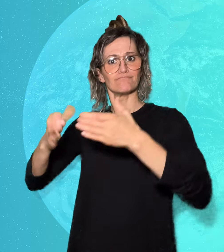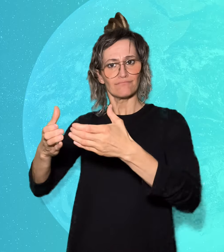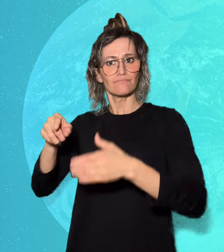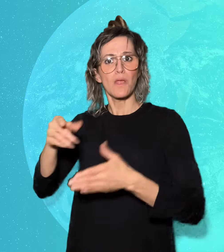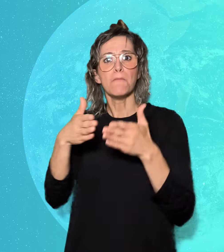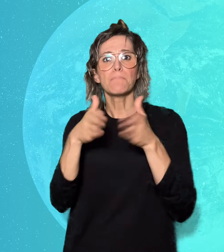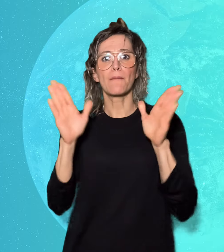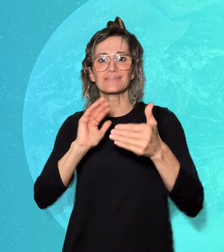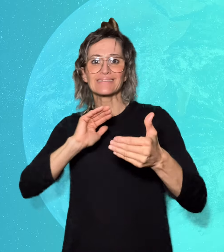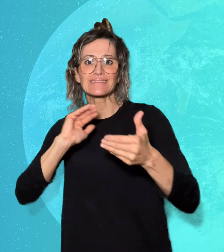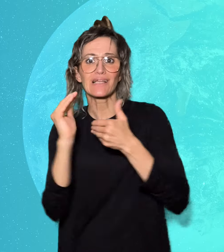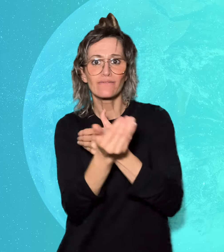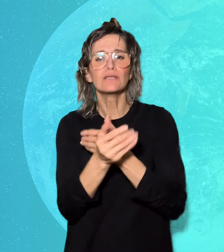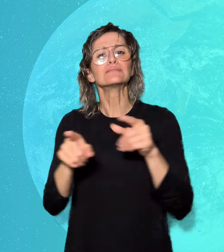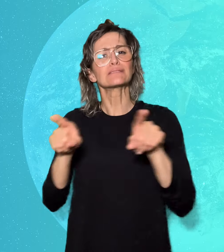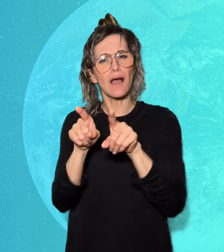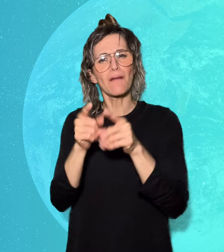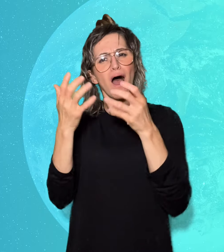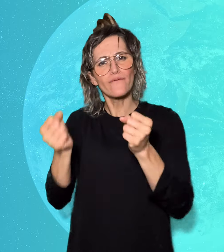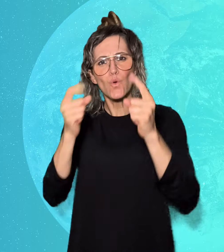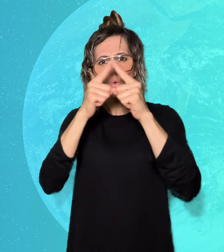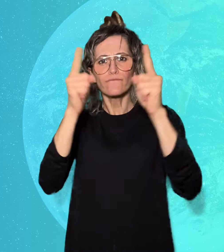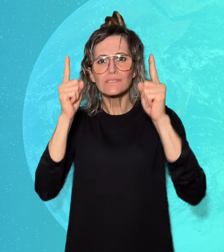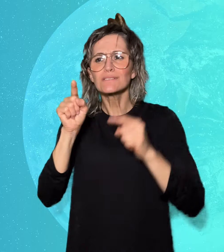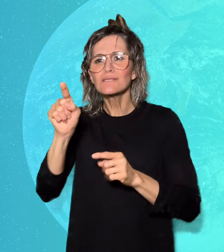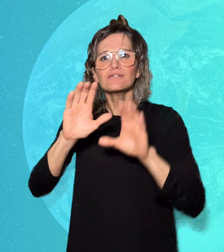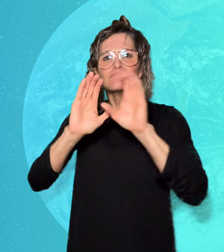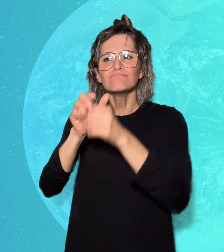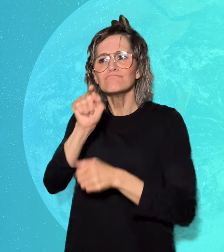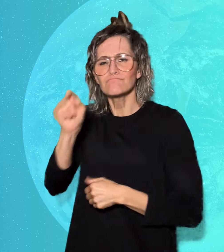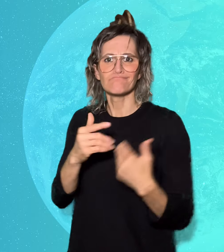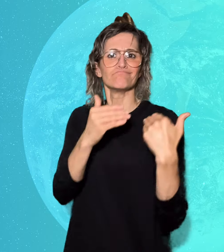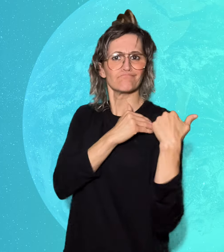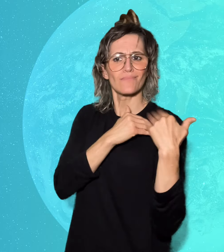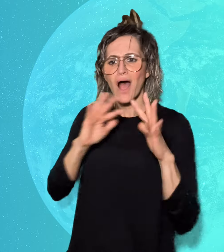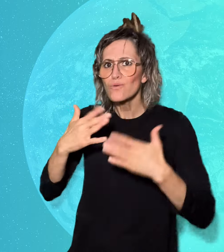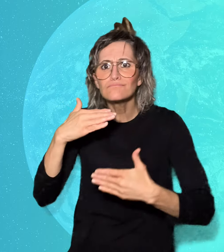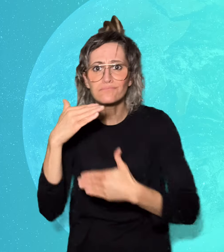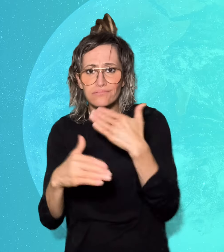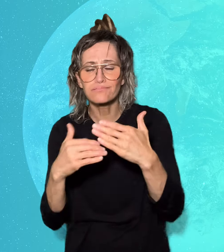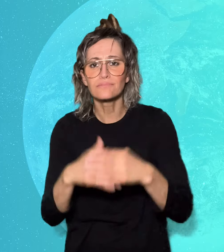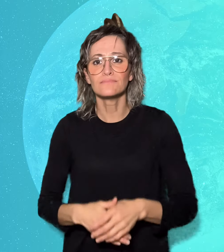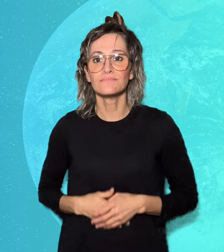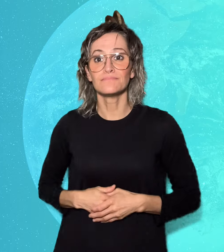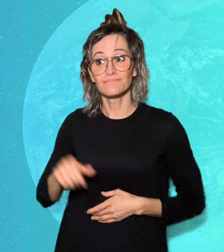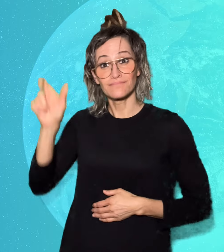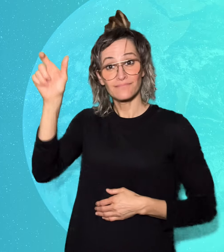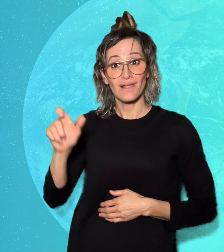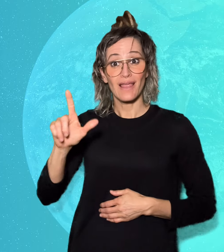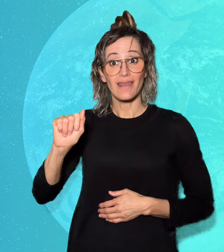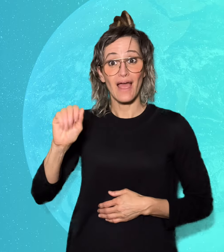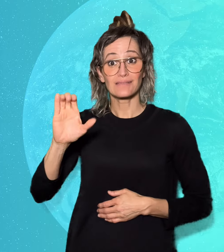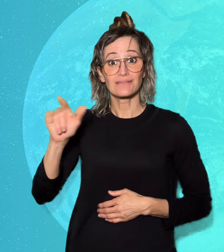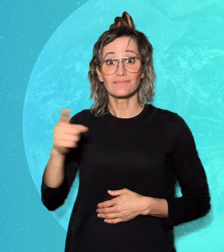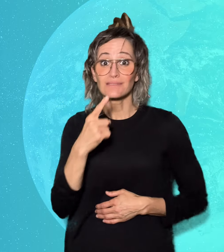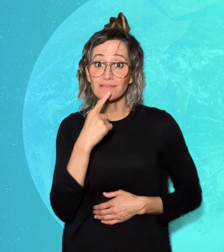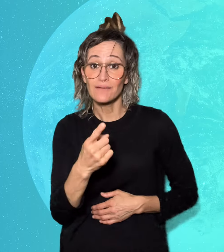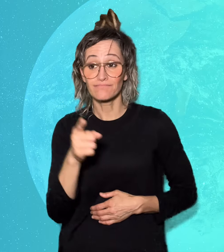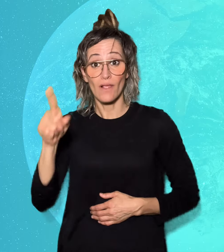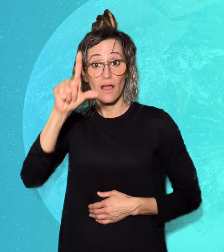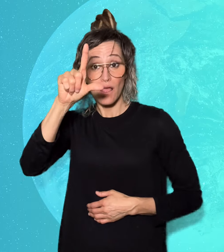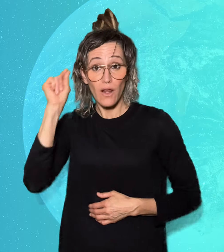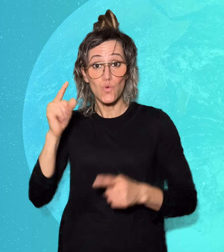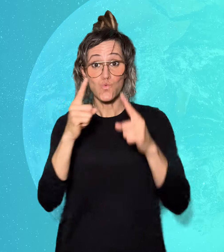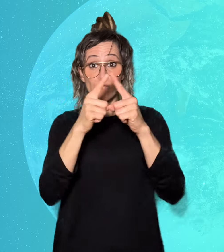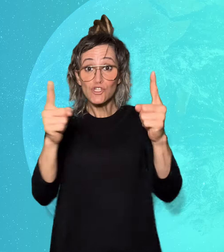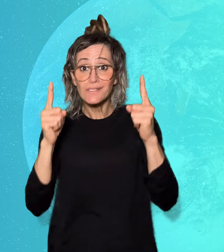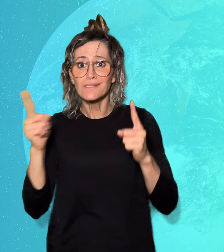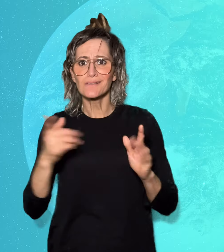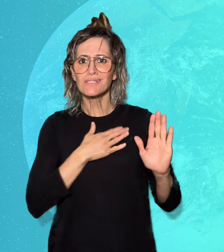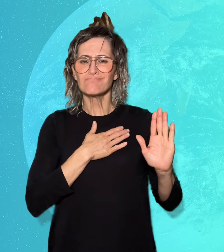Lacy says that Gallaudet University is committed to ensuring a safe